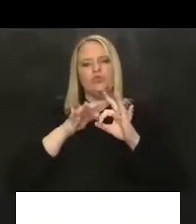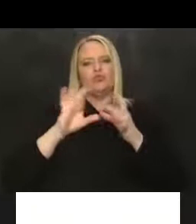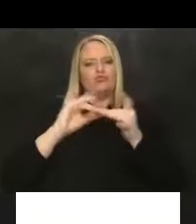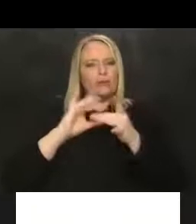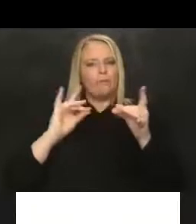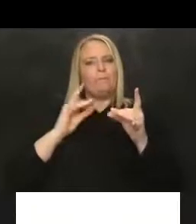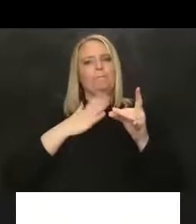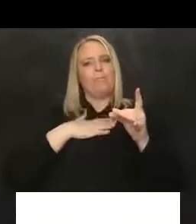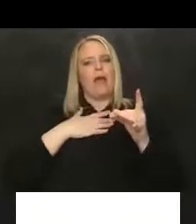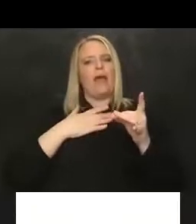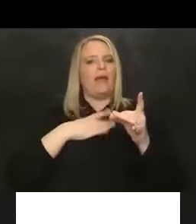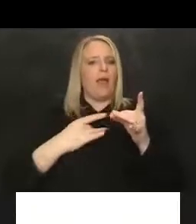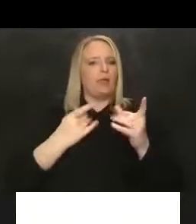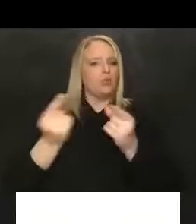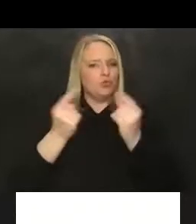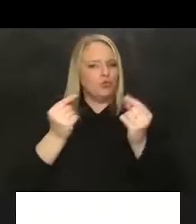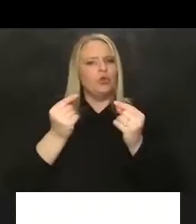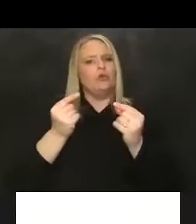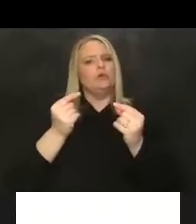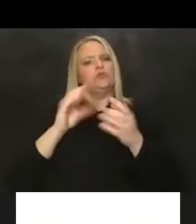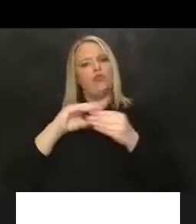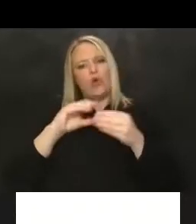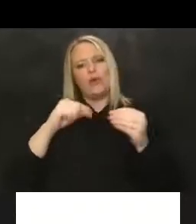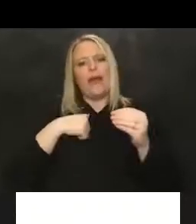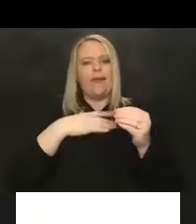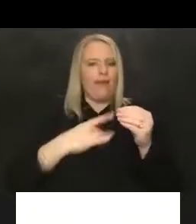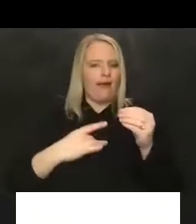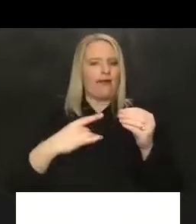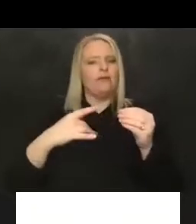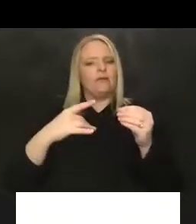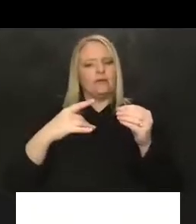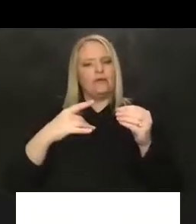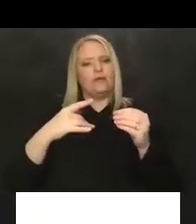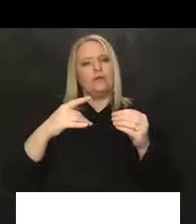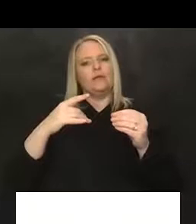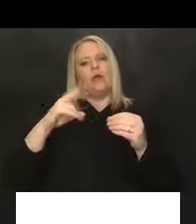and the stories that I'm attracted to, and those are things like underdog stories, those are things